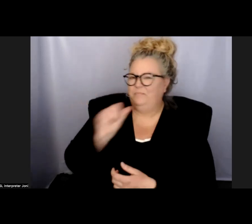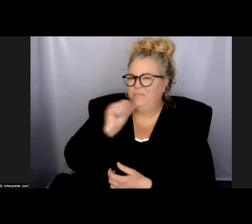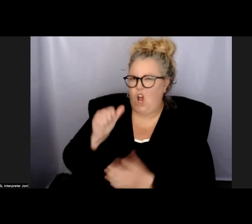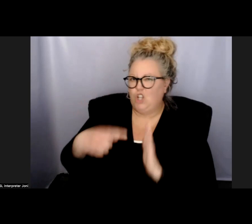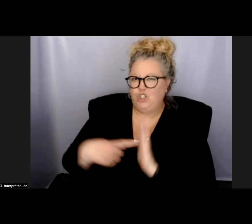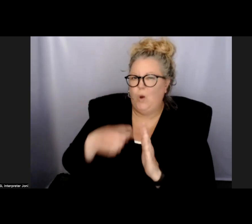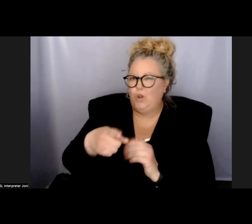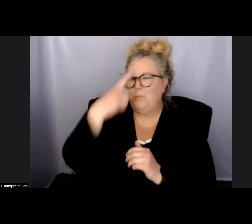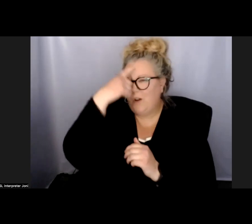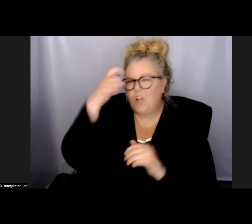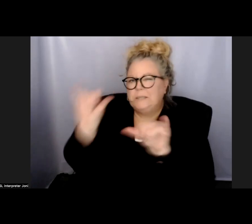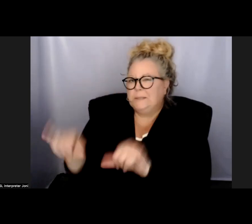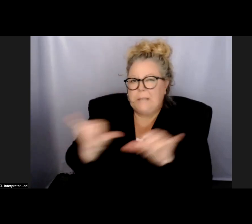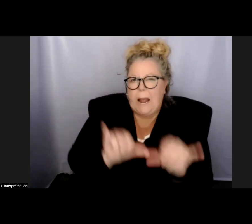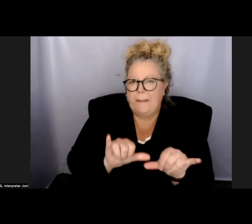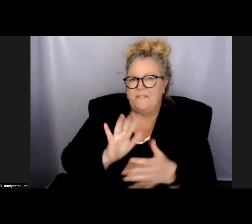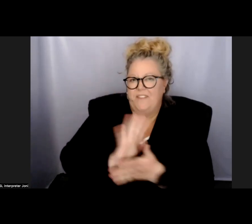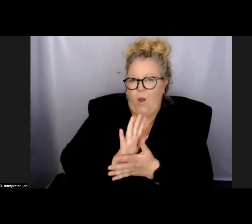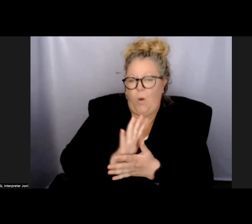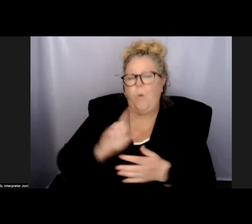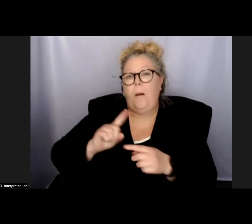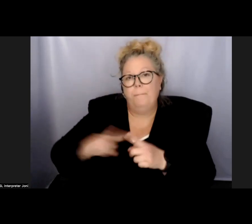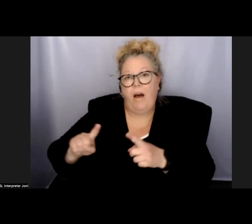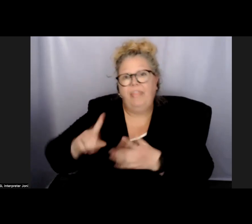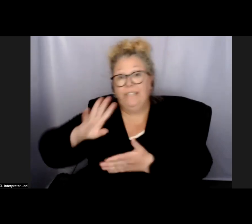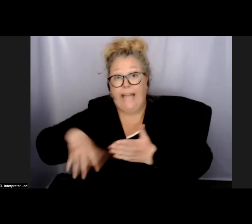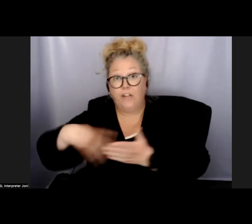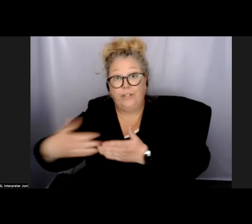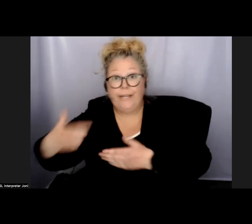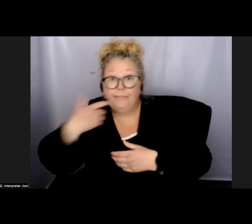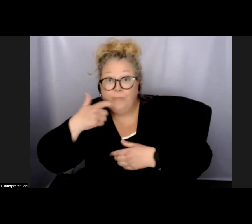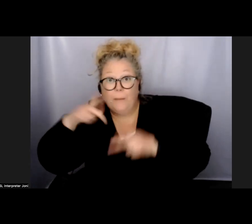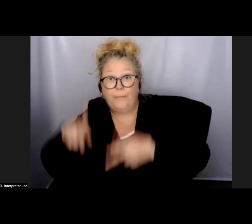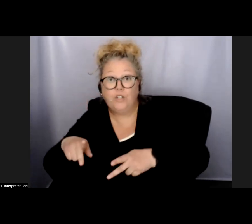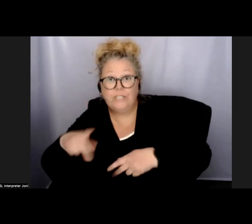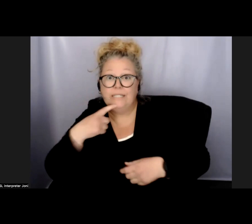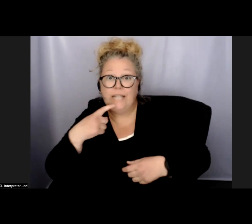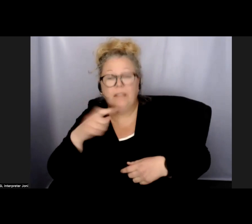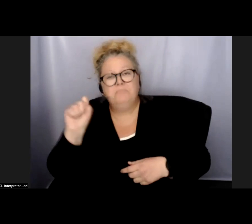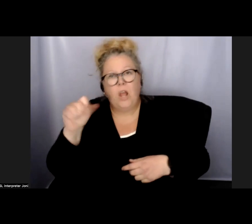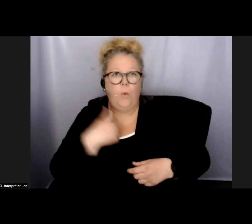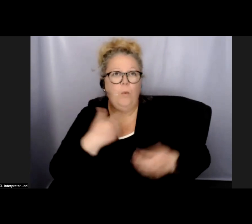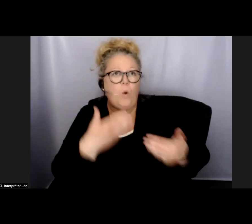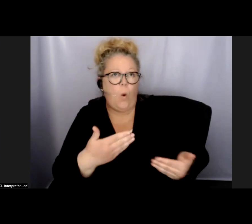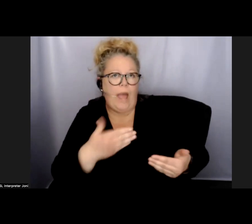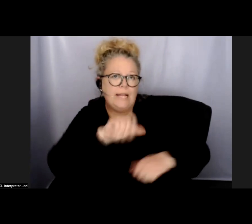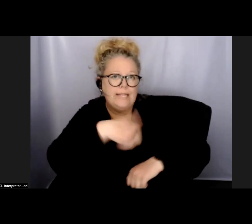except the scheduler said we'll go ahead and set up The Interpreter for the telehealth appointment